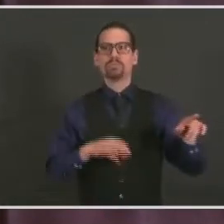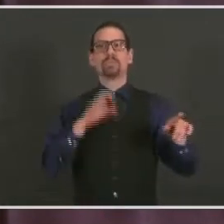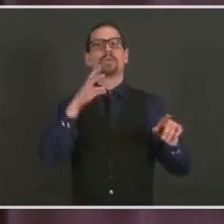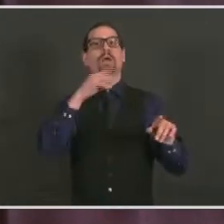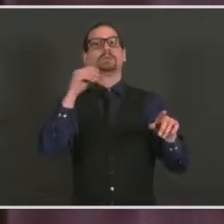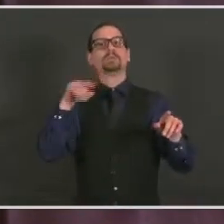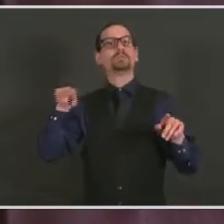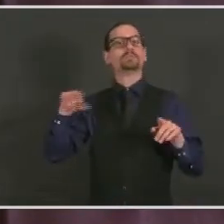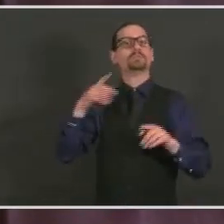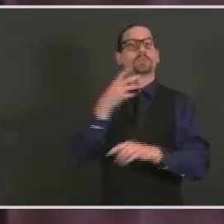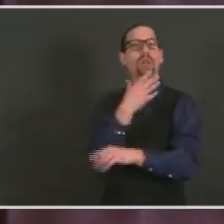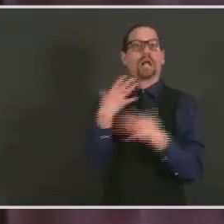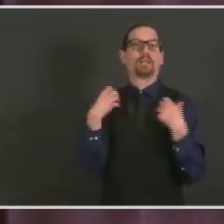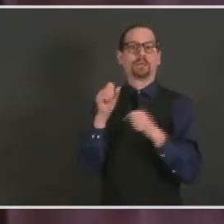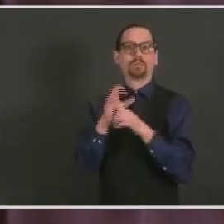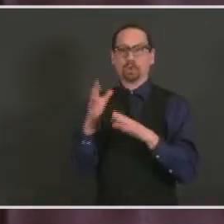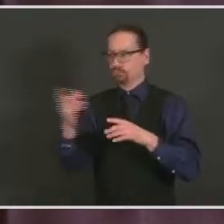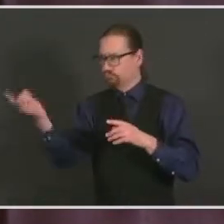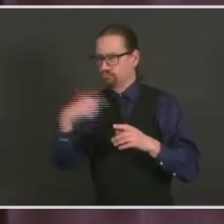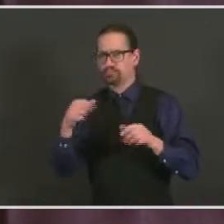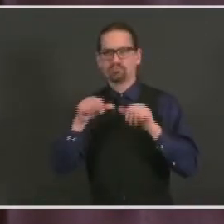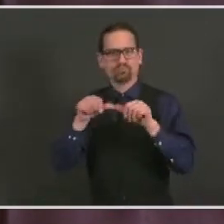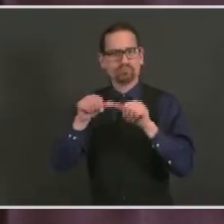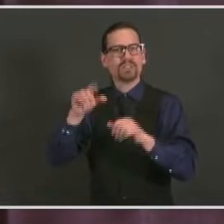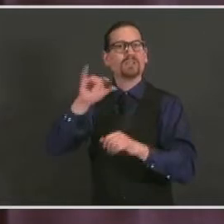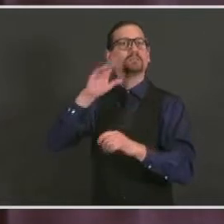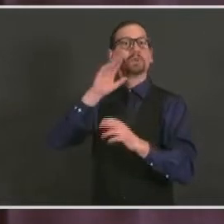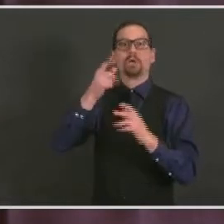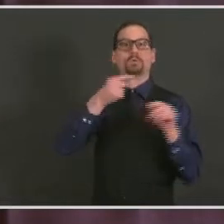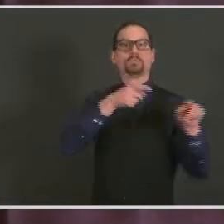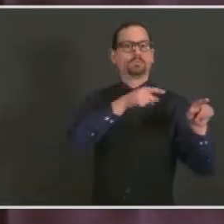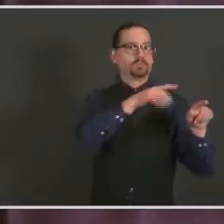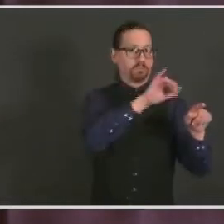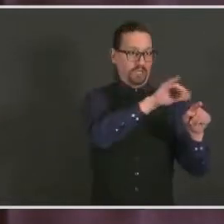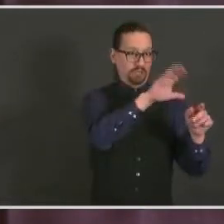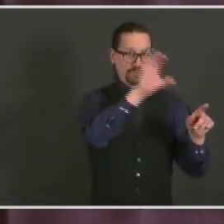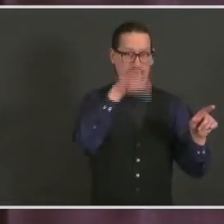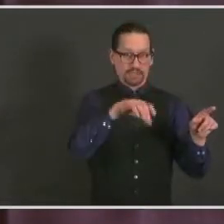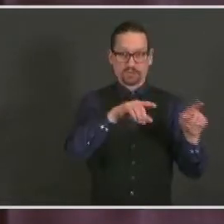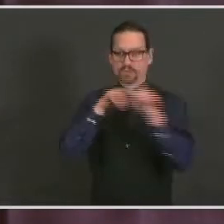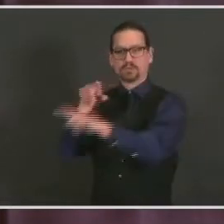ASSET CROSSROAD. AND WE'RE GOING TO START DOING SOME HEALTH CARE PROVIDERS AT THE DUNK OVER THE NEXT FEW DAYS